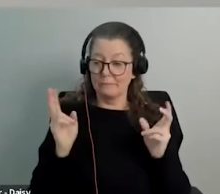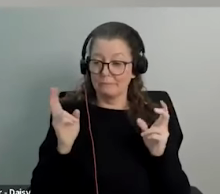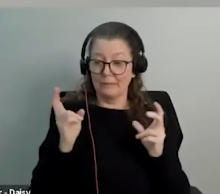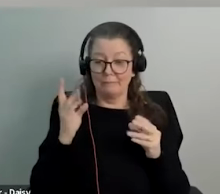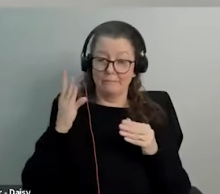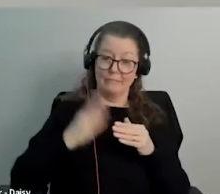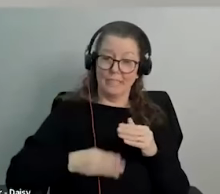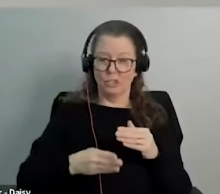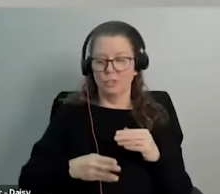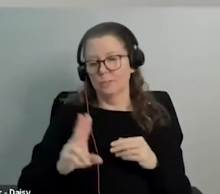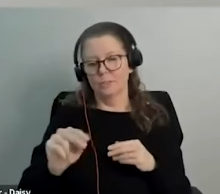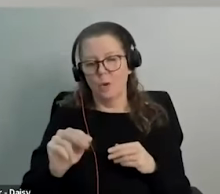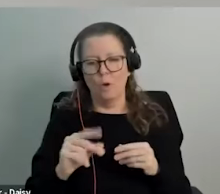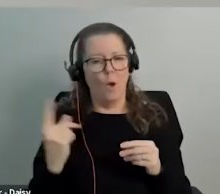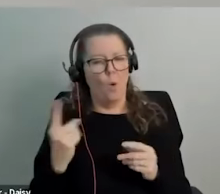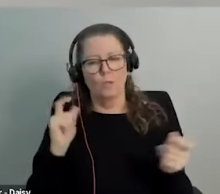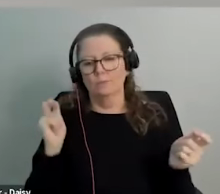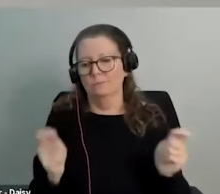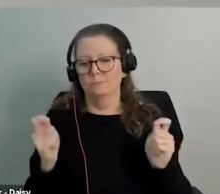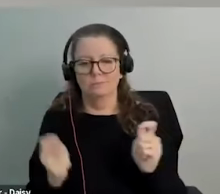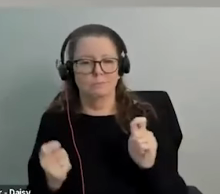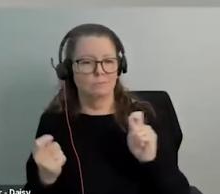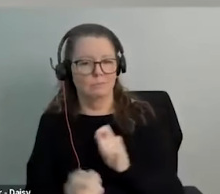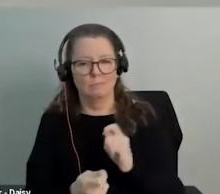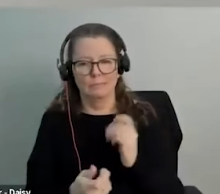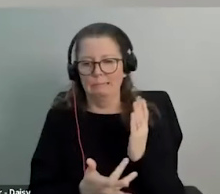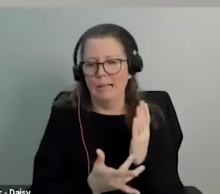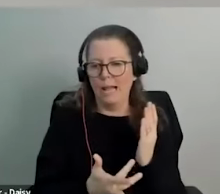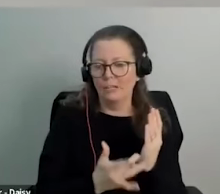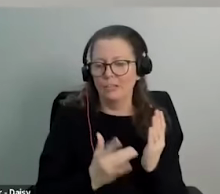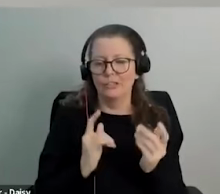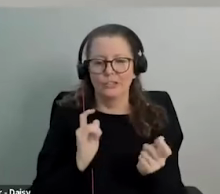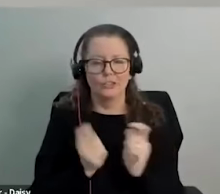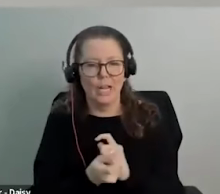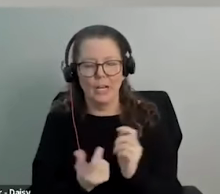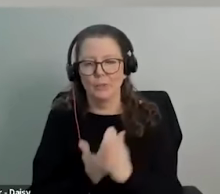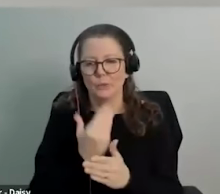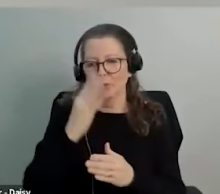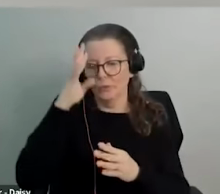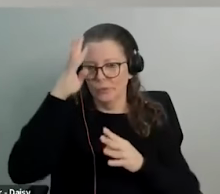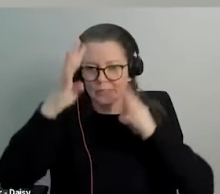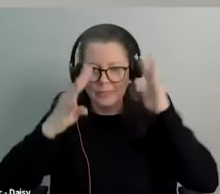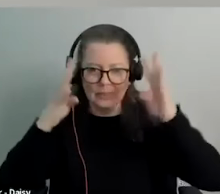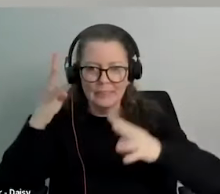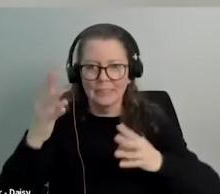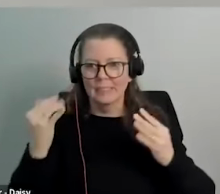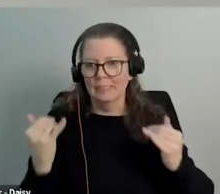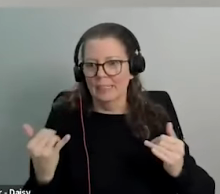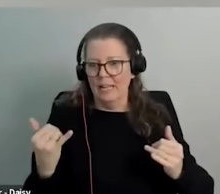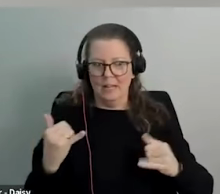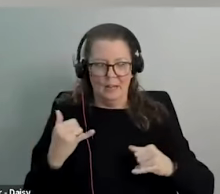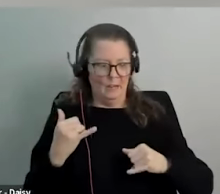It's constantly evolving as technology evolves and as new things are coming out. Like, we're in this transformative moment right now with AI,